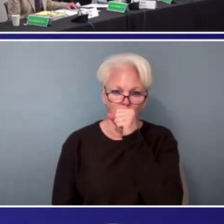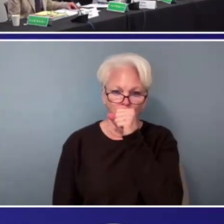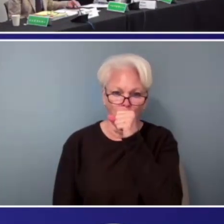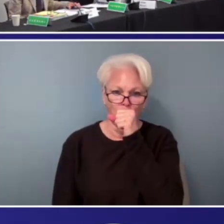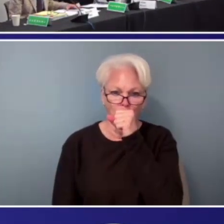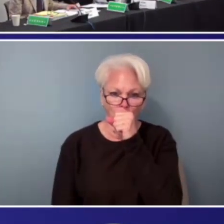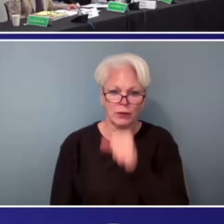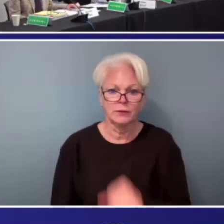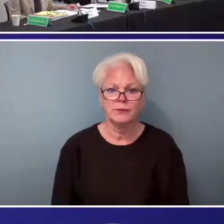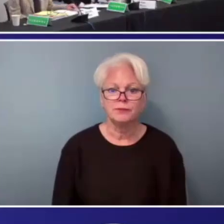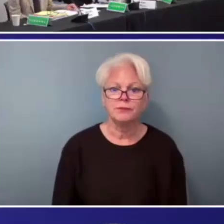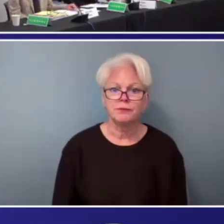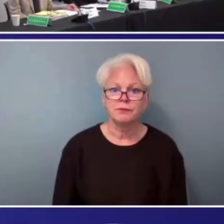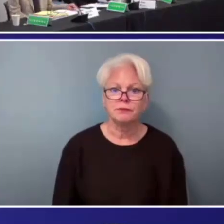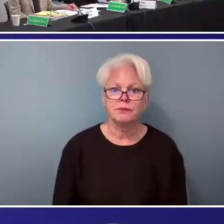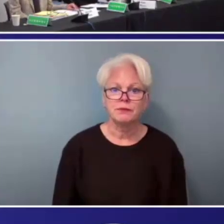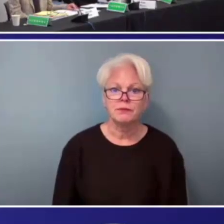Oh, yeah. No, not at the end, at the beginning, please.